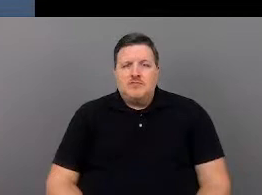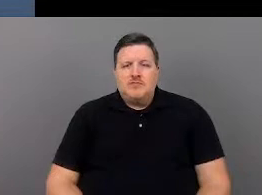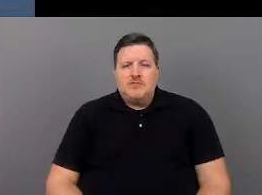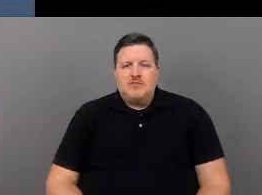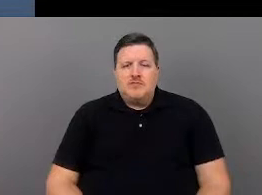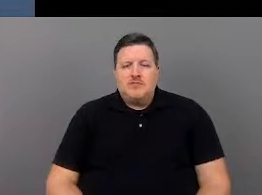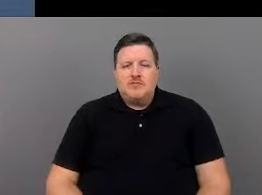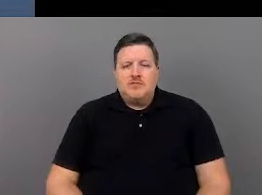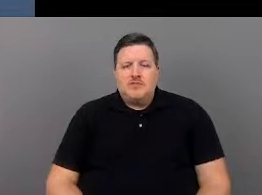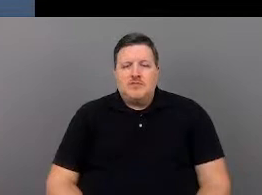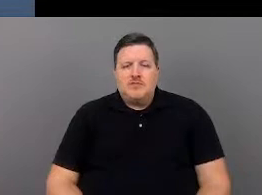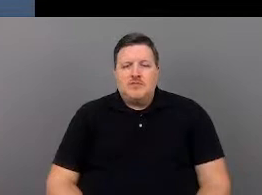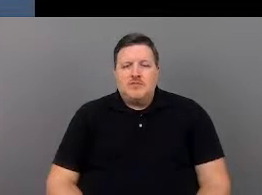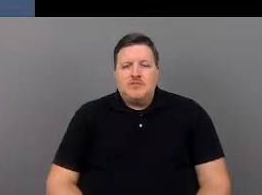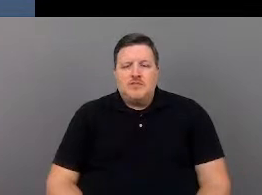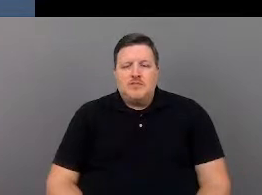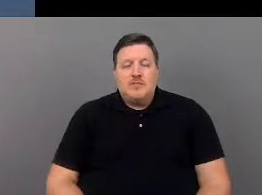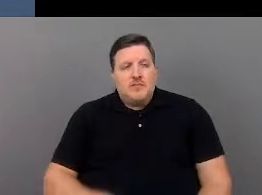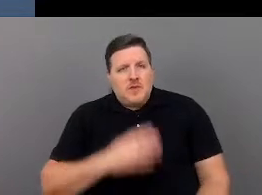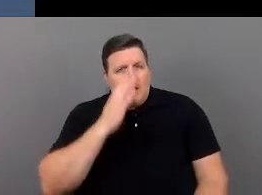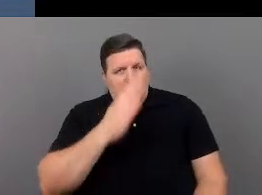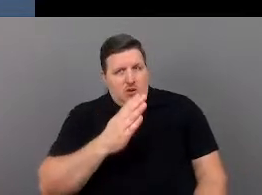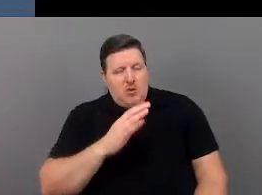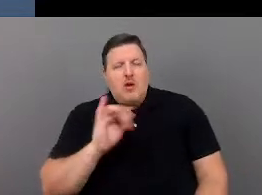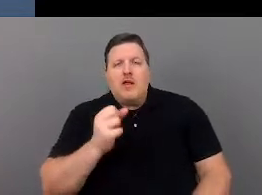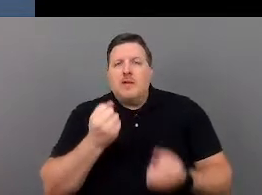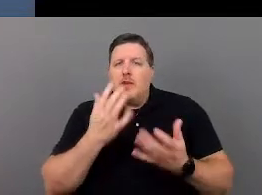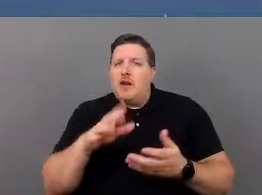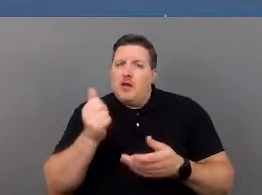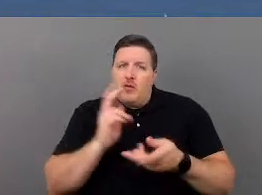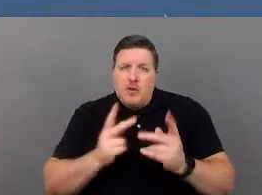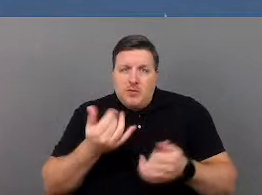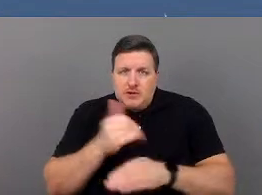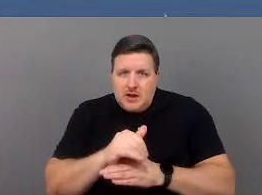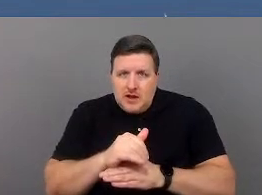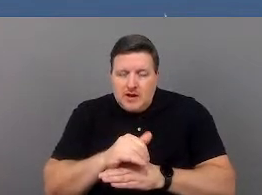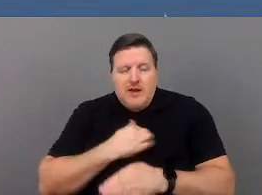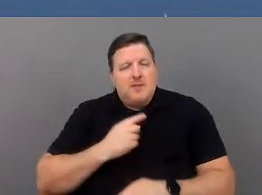≫ HI, LIKE MANY OTHERS TONIGHT, I'M DISAPPOINTED THAT EVEN THOUGH ALL CURRENT AND INCOMING ELECTED